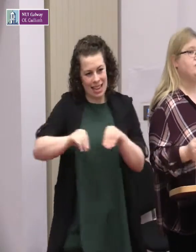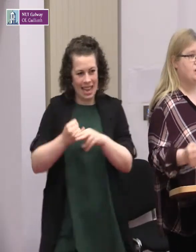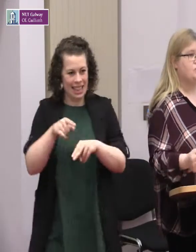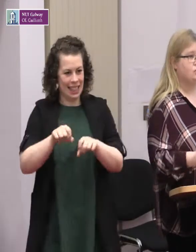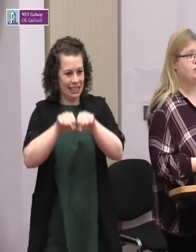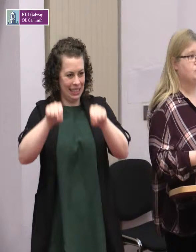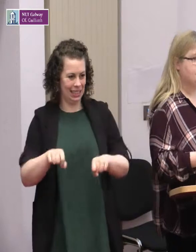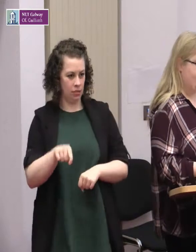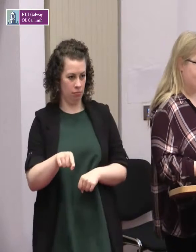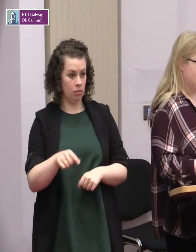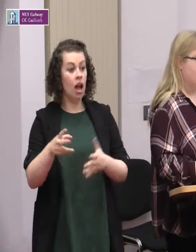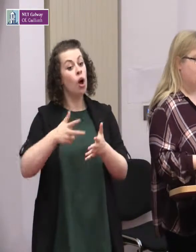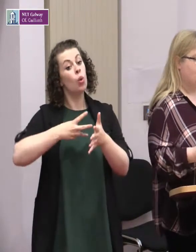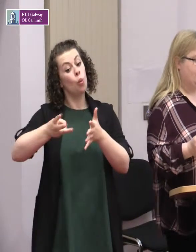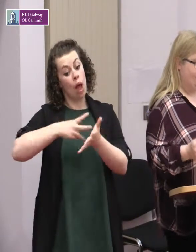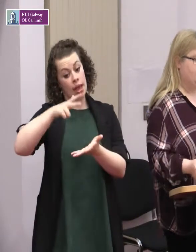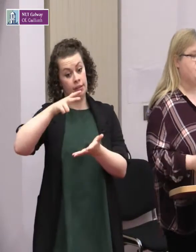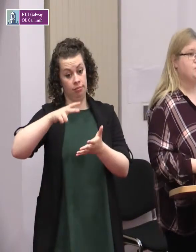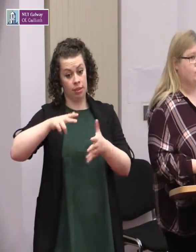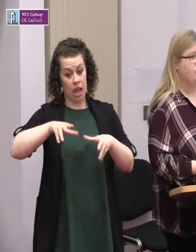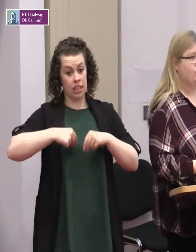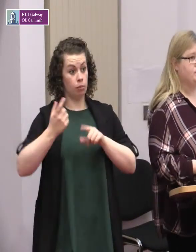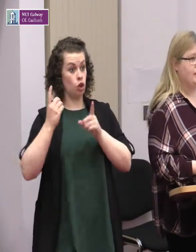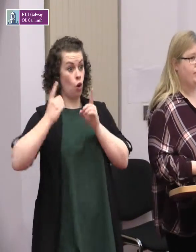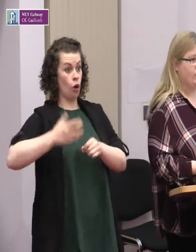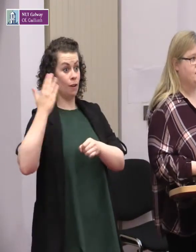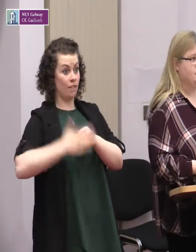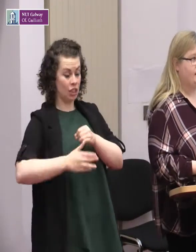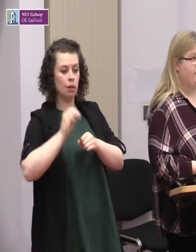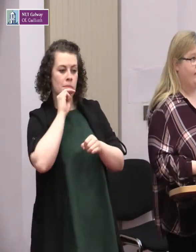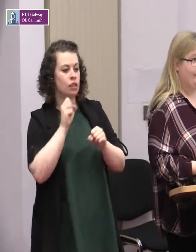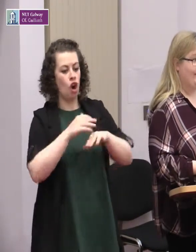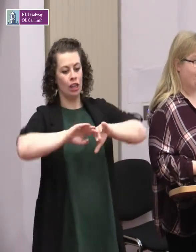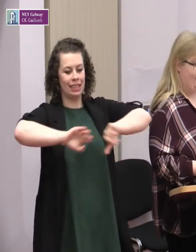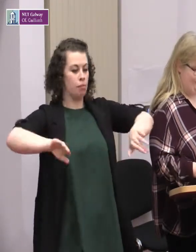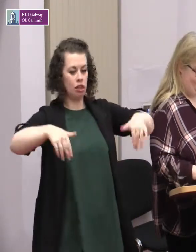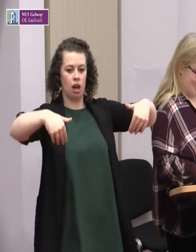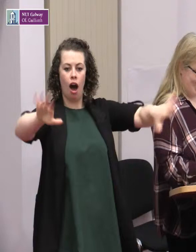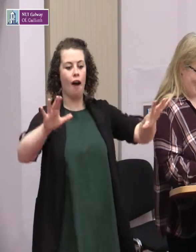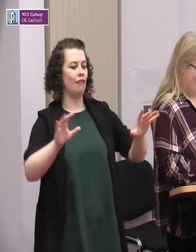Once the adoption order was made, everybody was supposed to go their separate ways and live happily ever after.